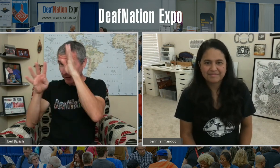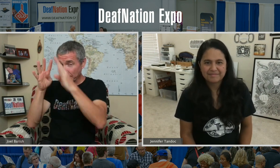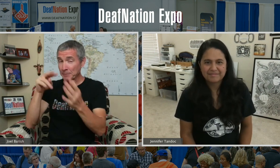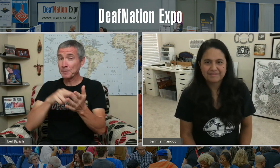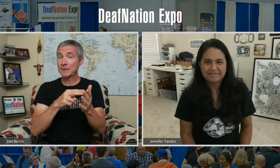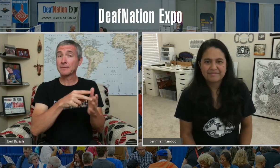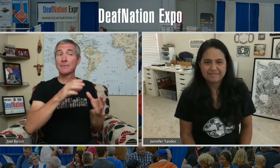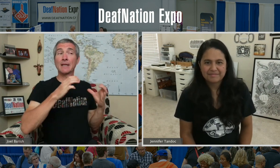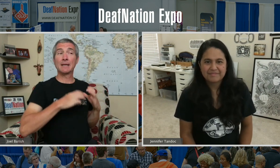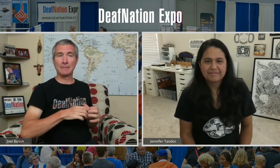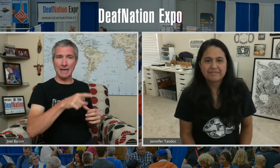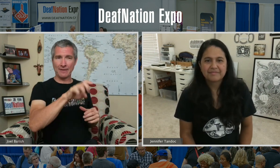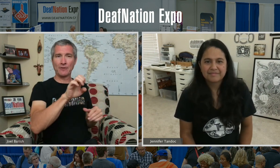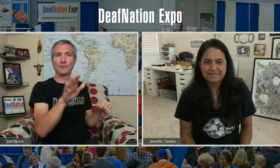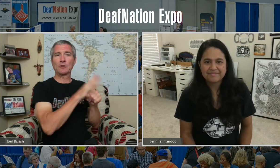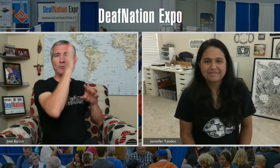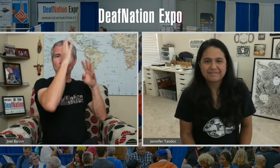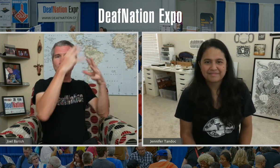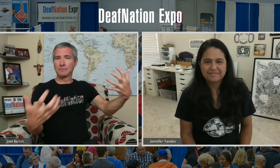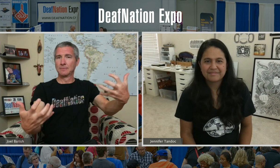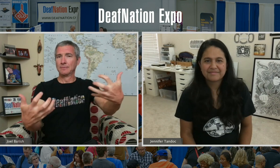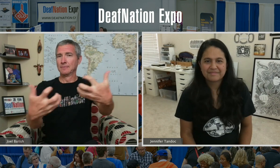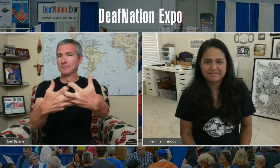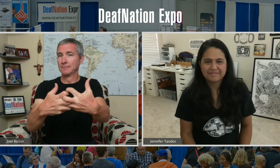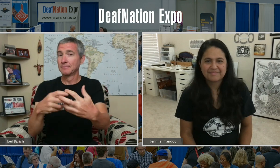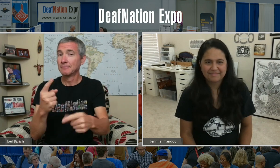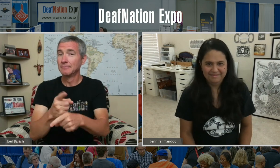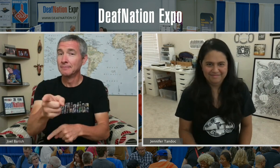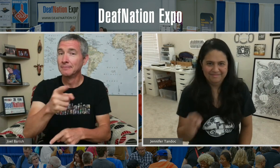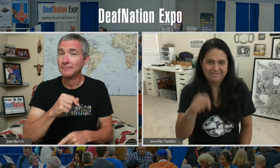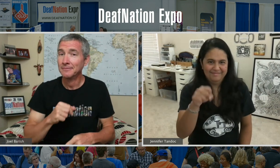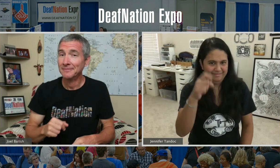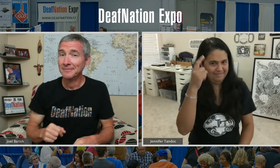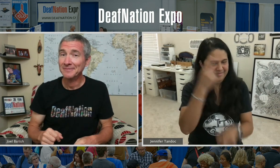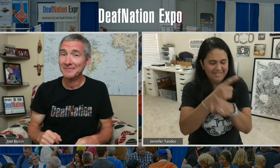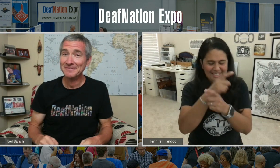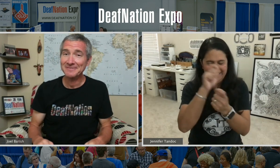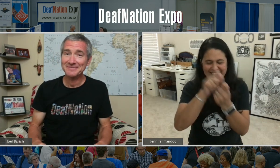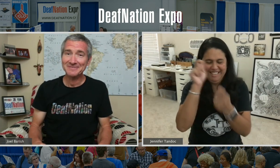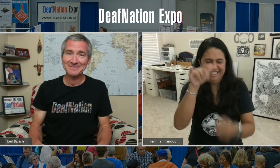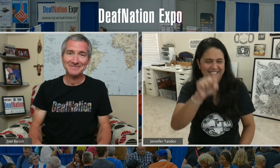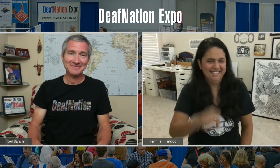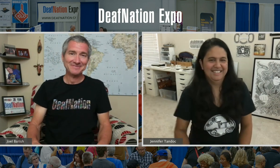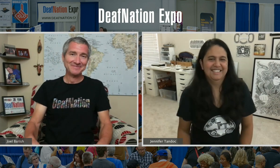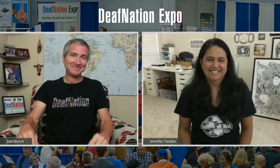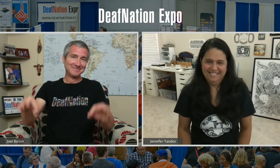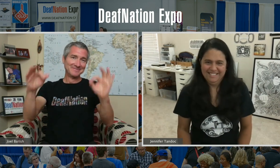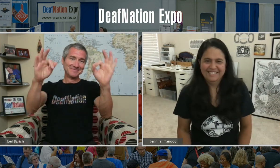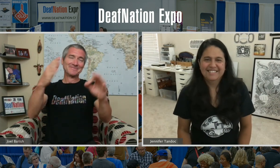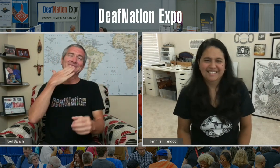You’re full of creativity, so customers have to be full of creativity, too. Right? Right, exactly!